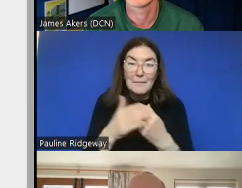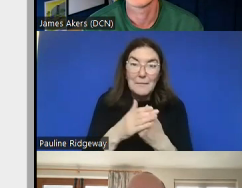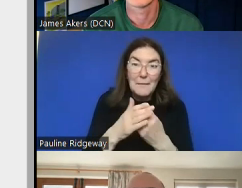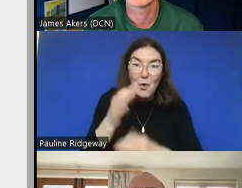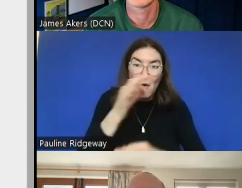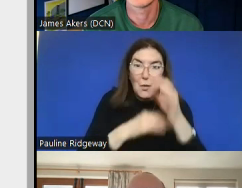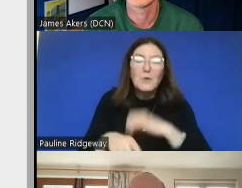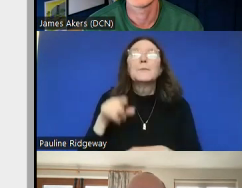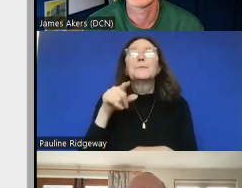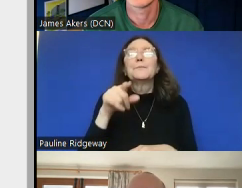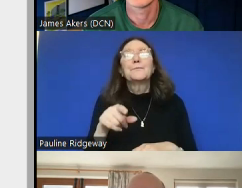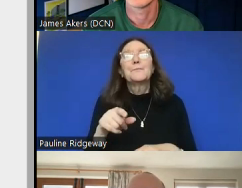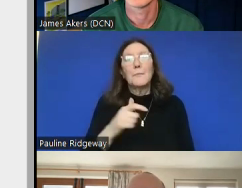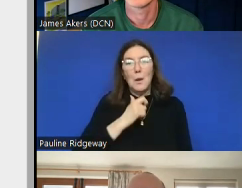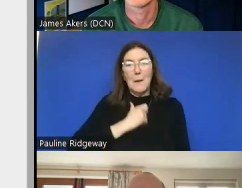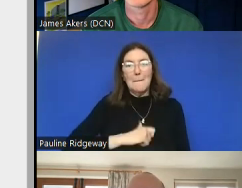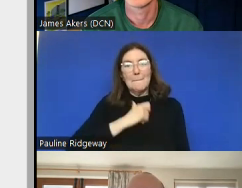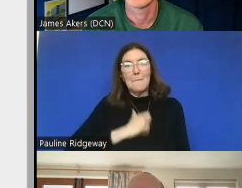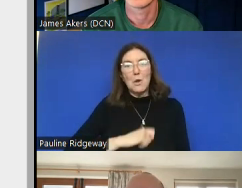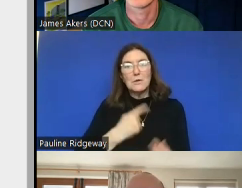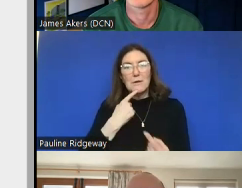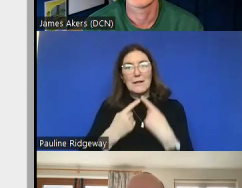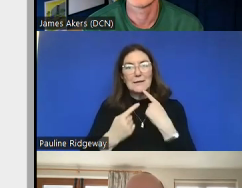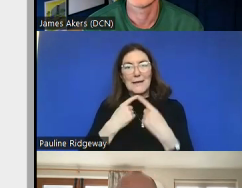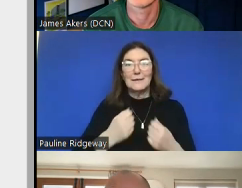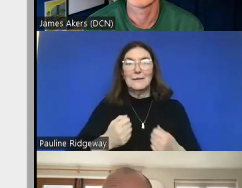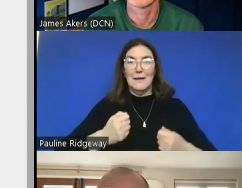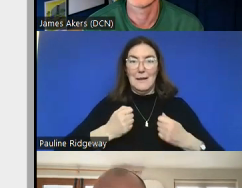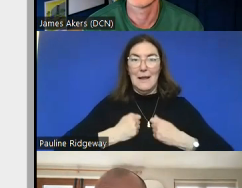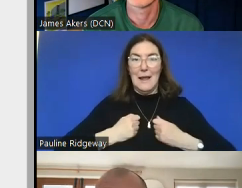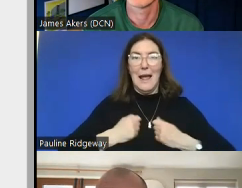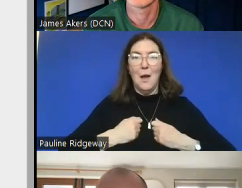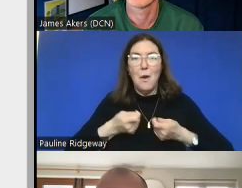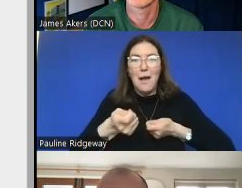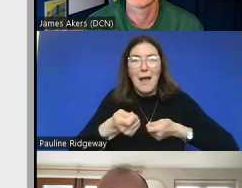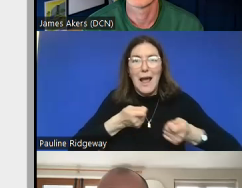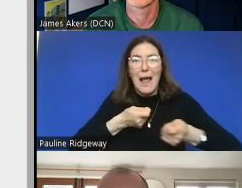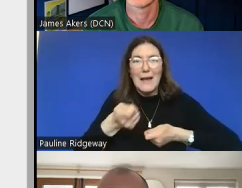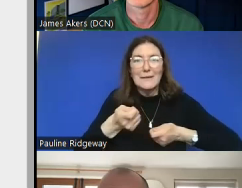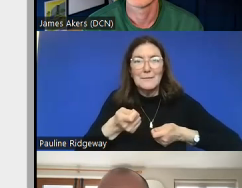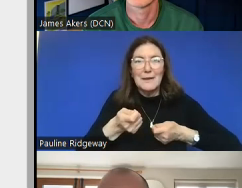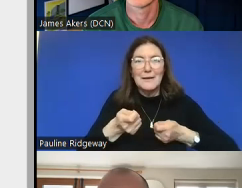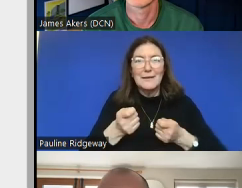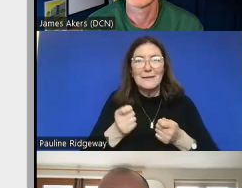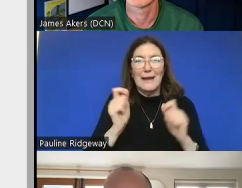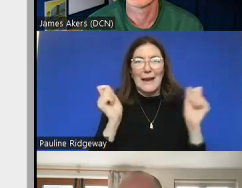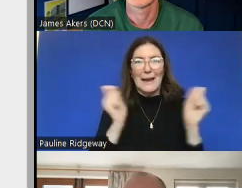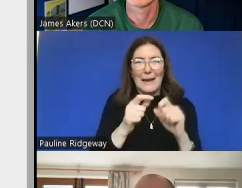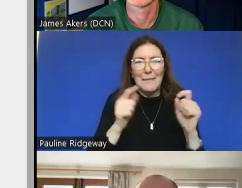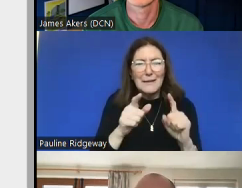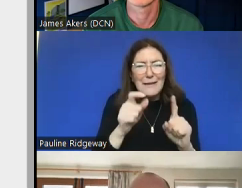our admin's email address shows up as P11 or P11. Is that an issue?